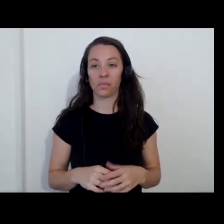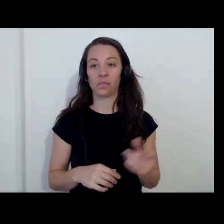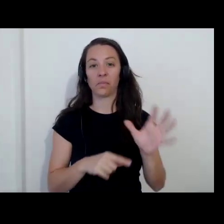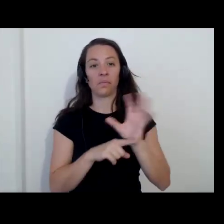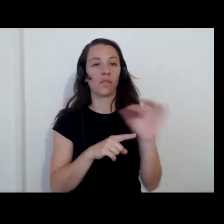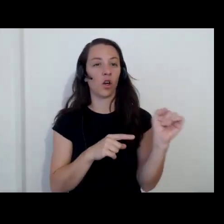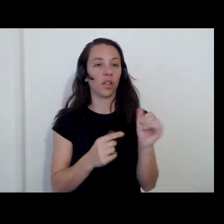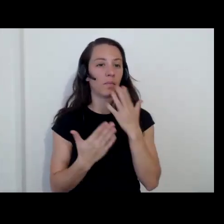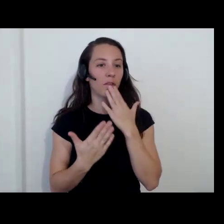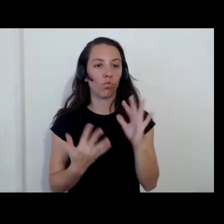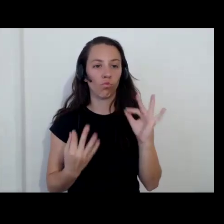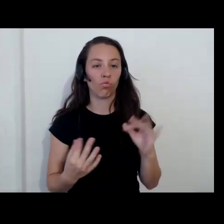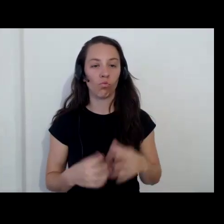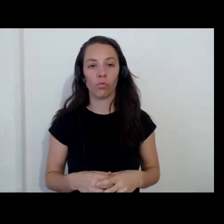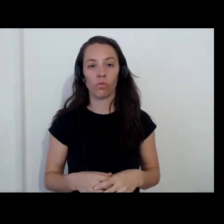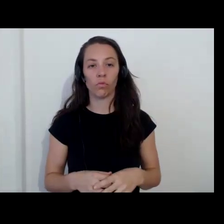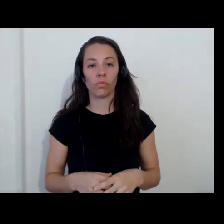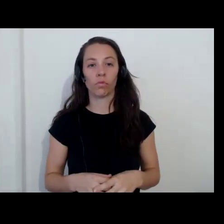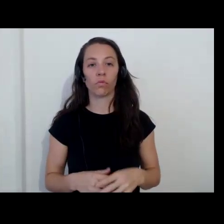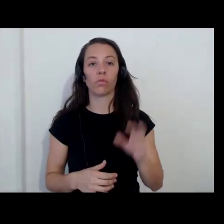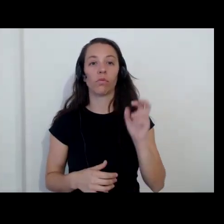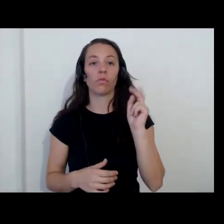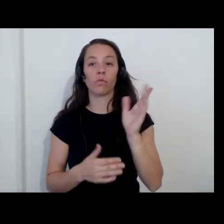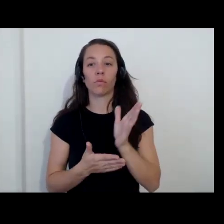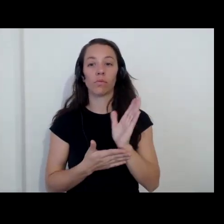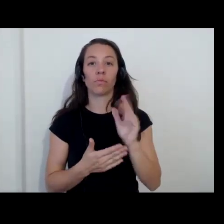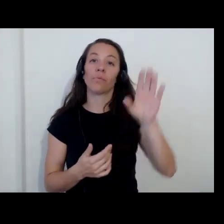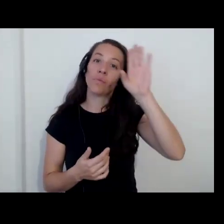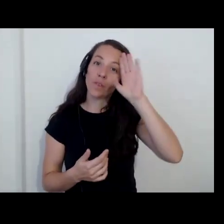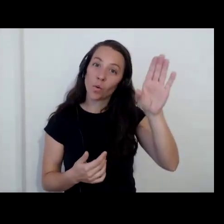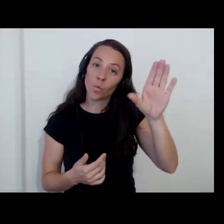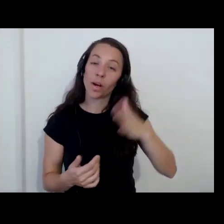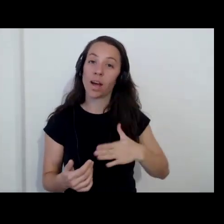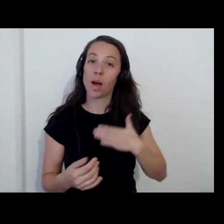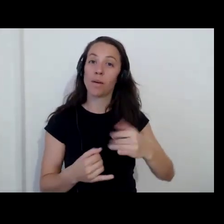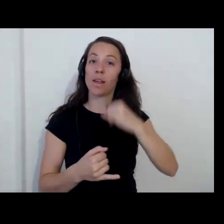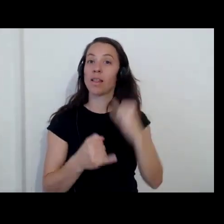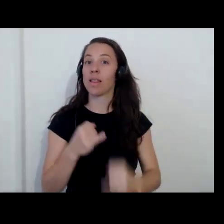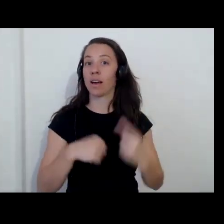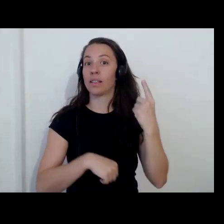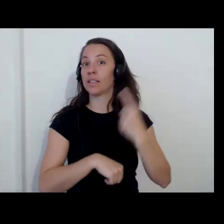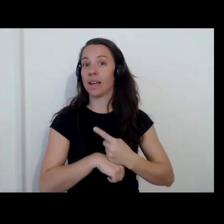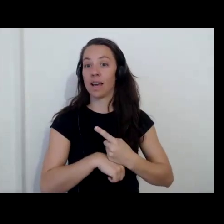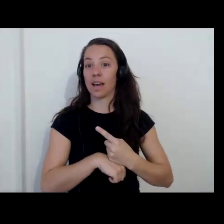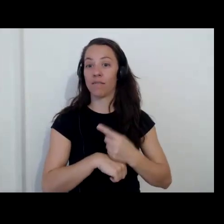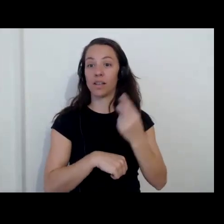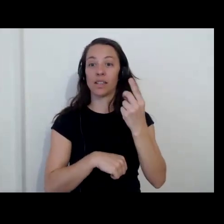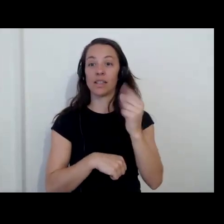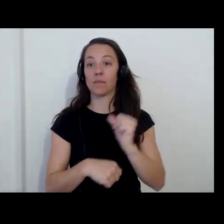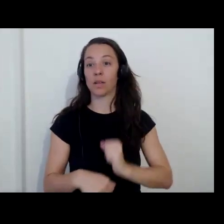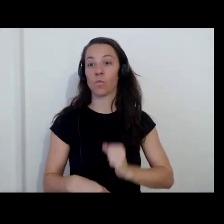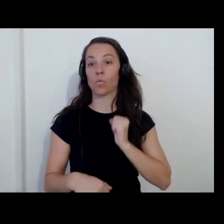So first and foremost, happy last day of Disability Pride Month. I hope everyone had a wonderful July.